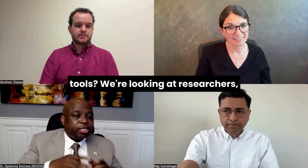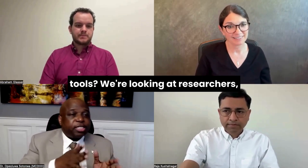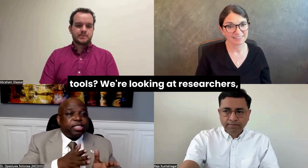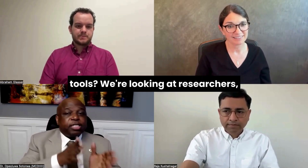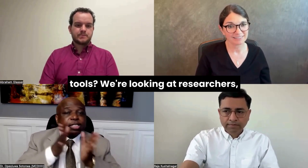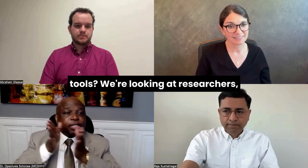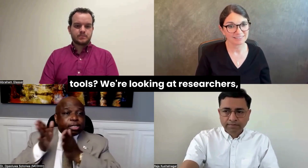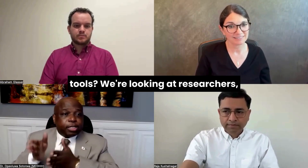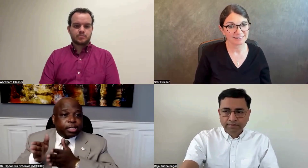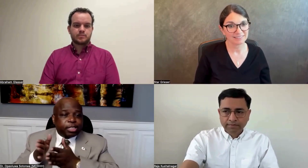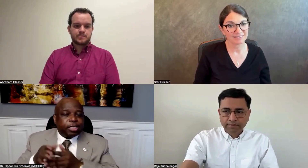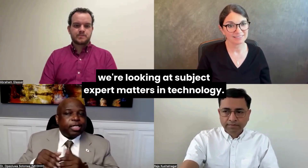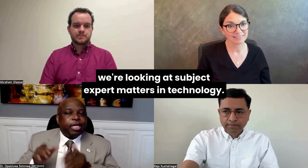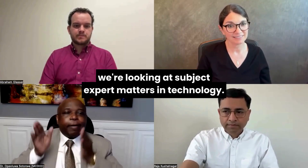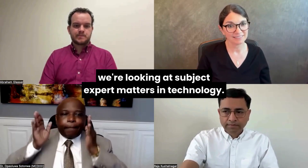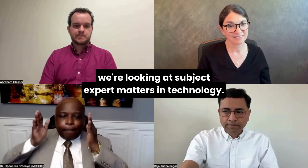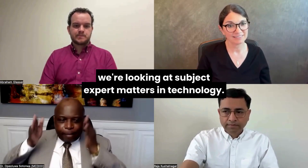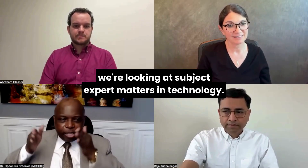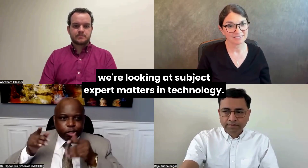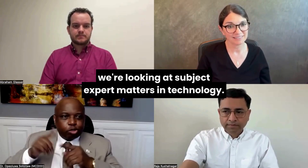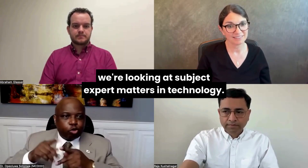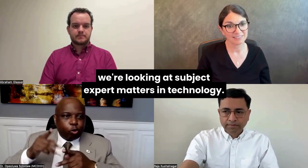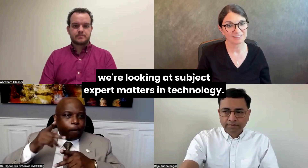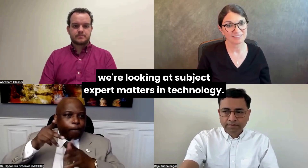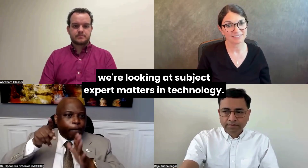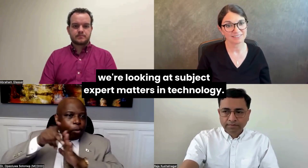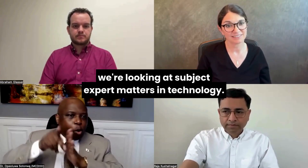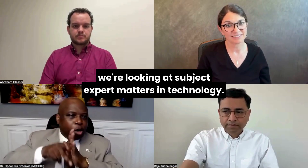we're looking at subject expert matters in technology.